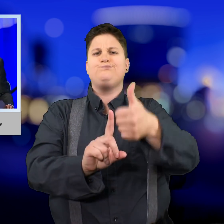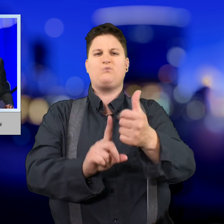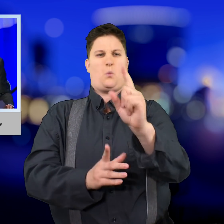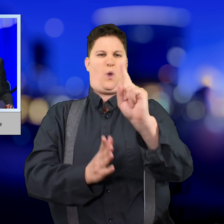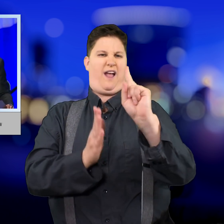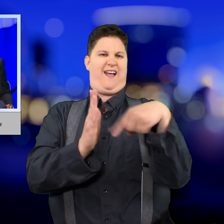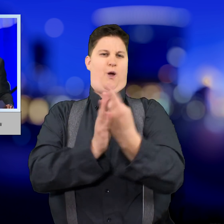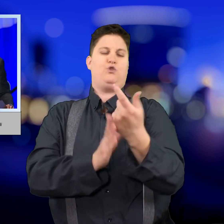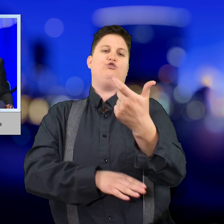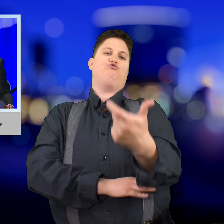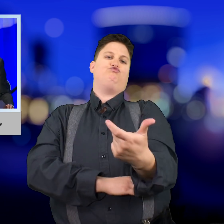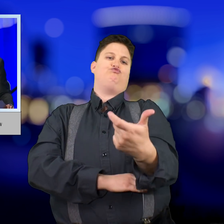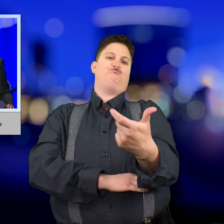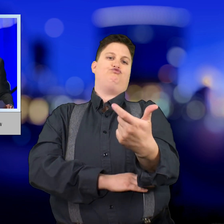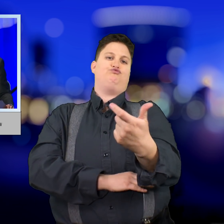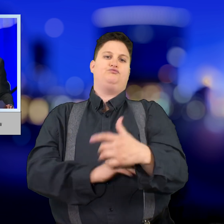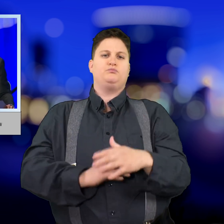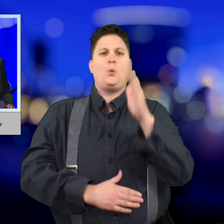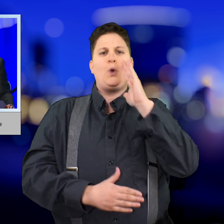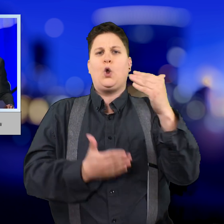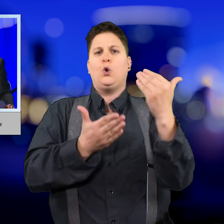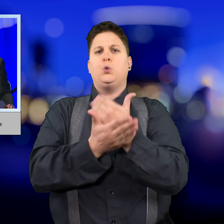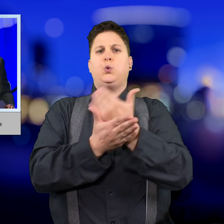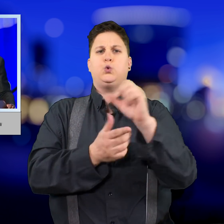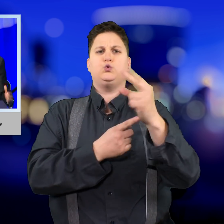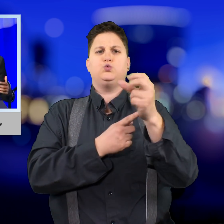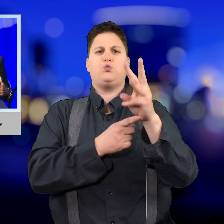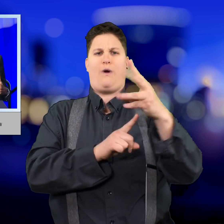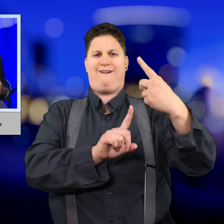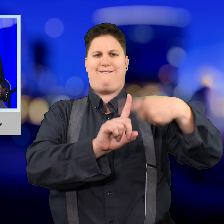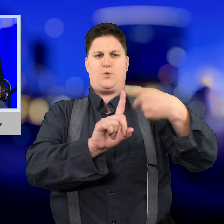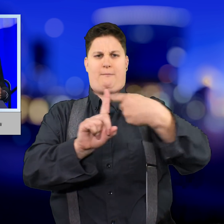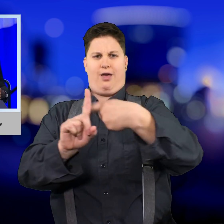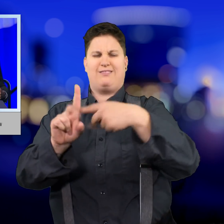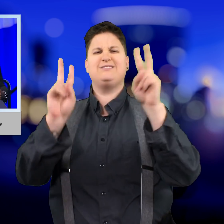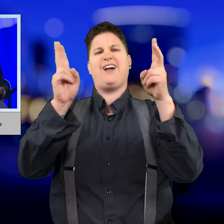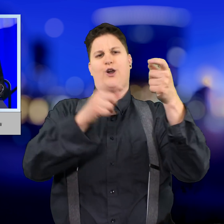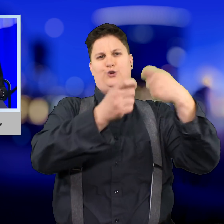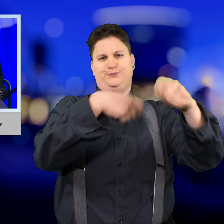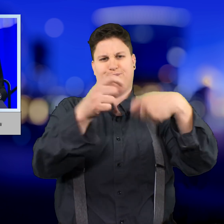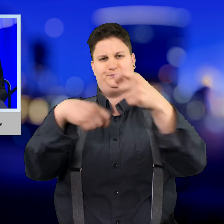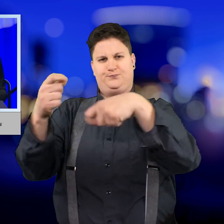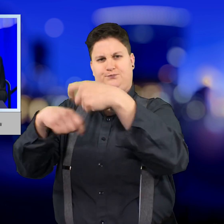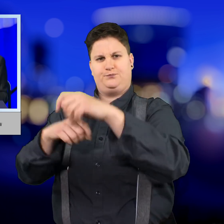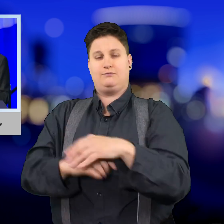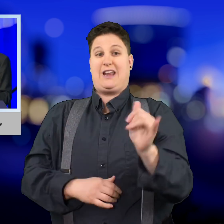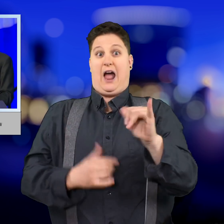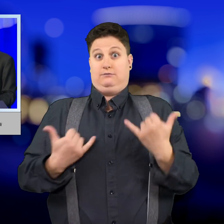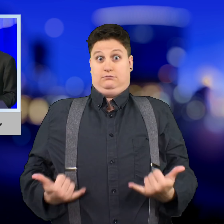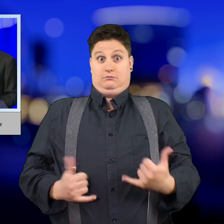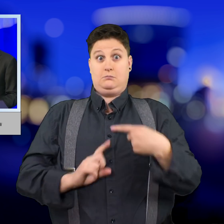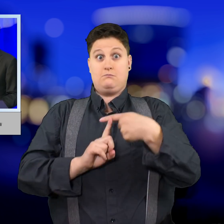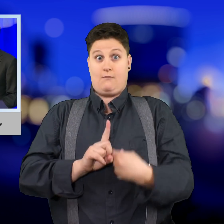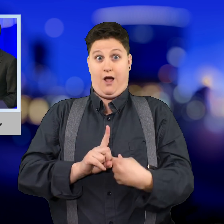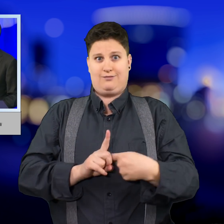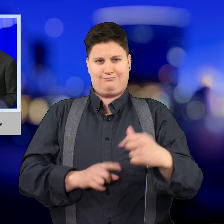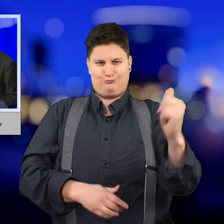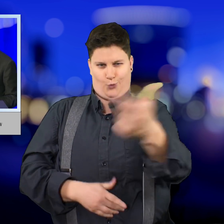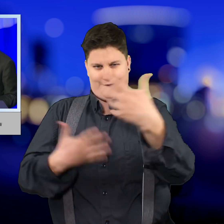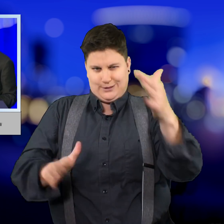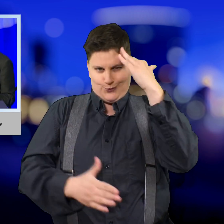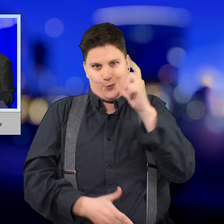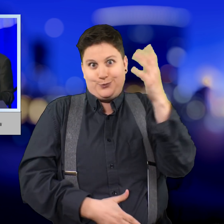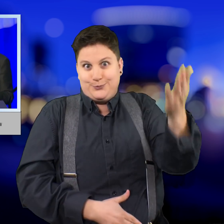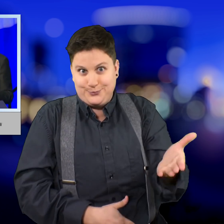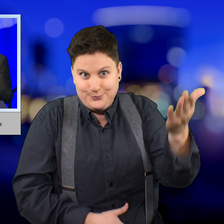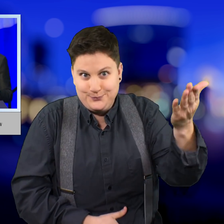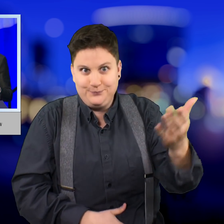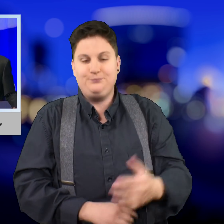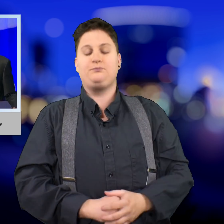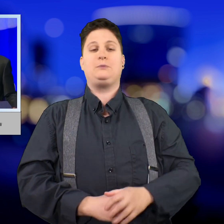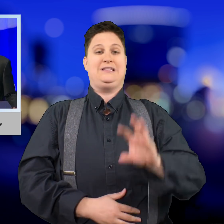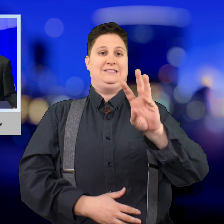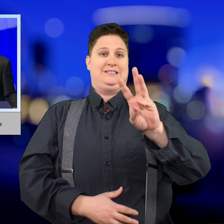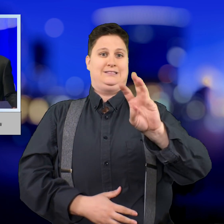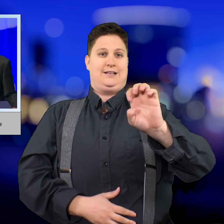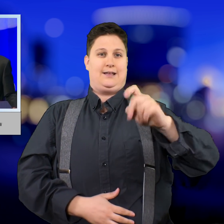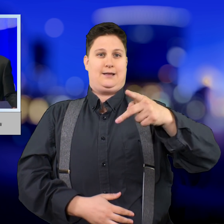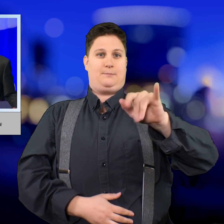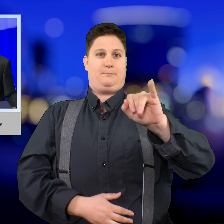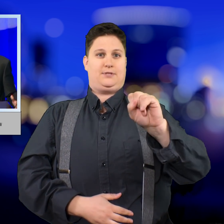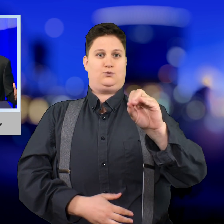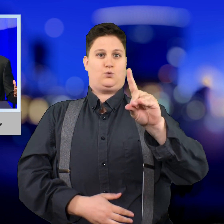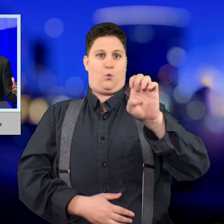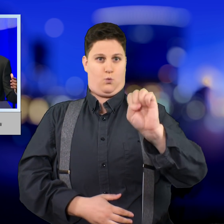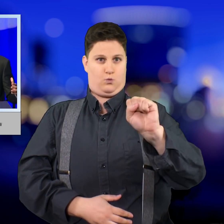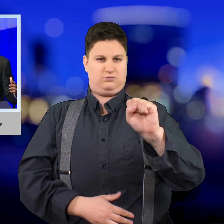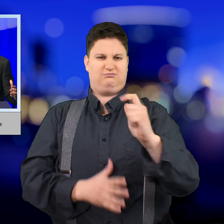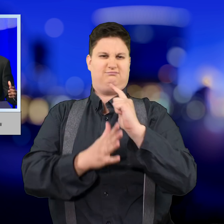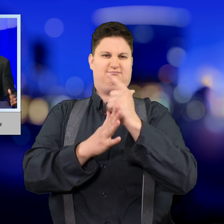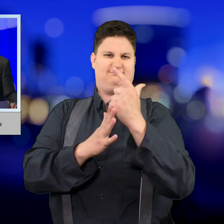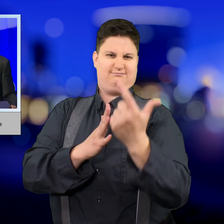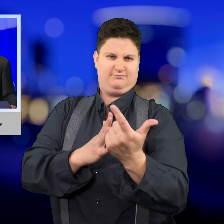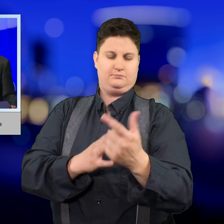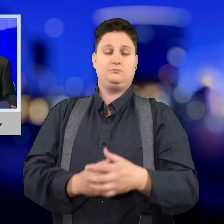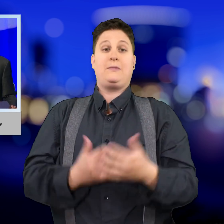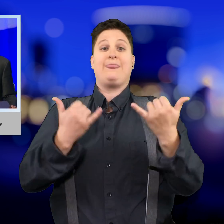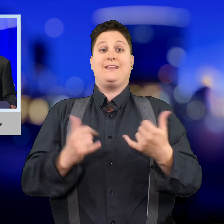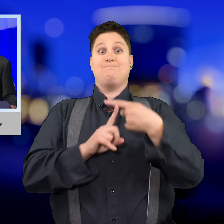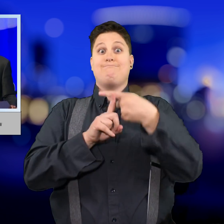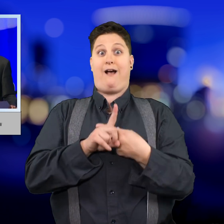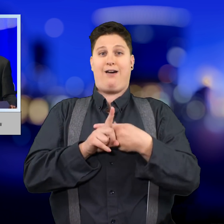It's an hour-long, six-episode series with a new show each month.